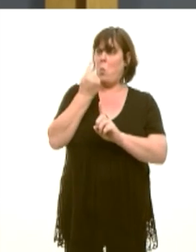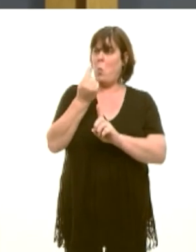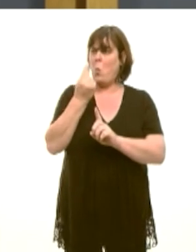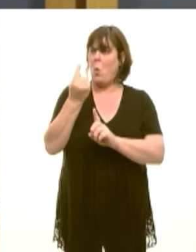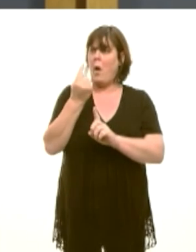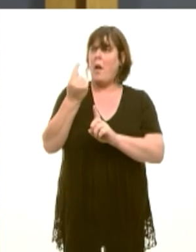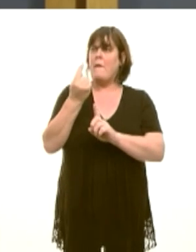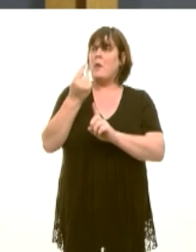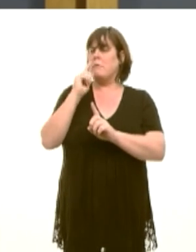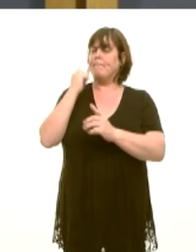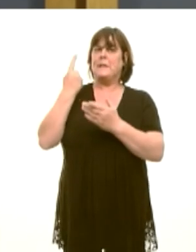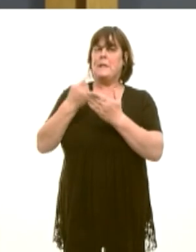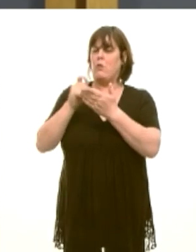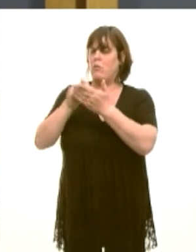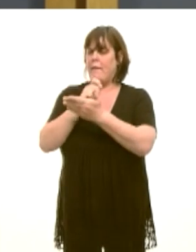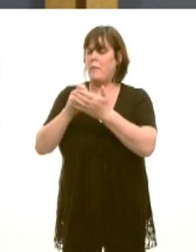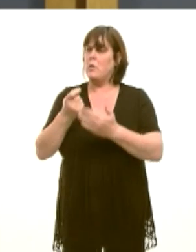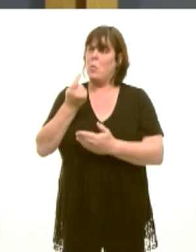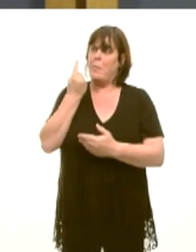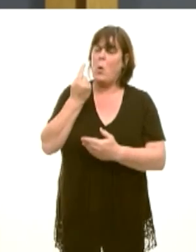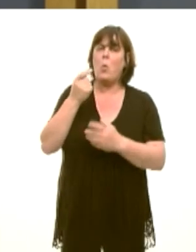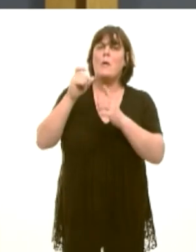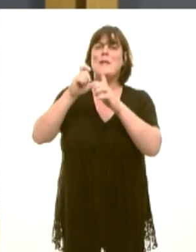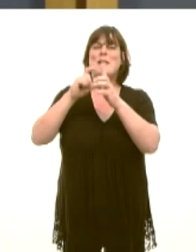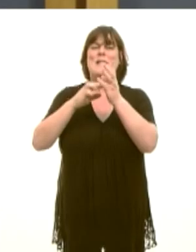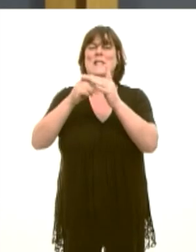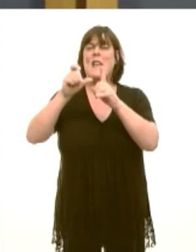David Cameron, the Prime Minister of the United Kingdom. Have there been any negotiations